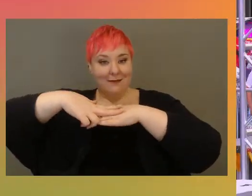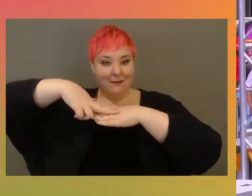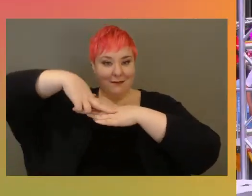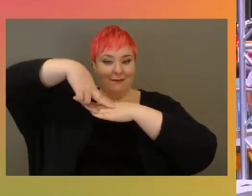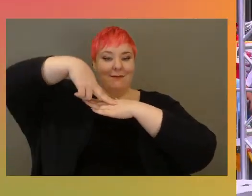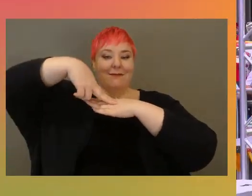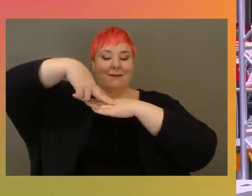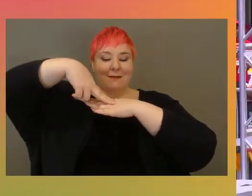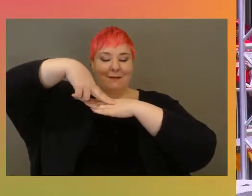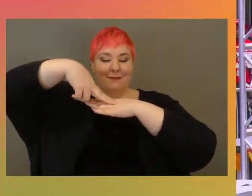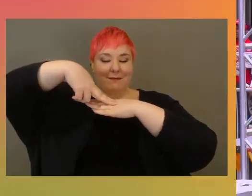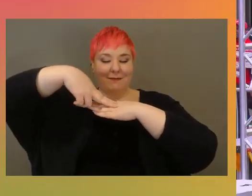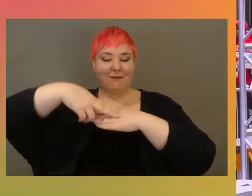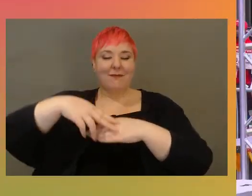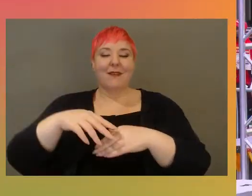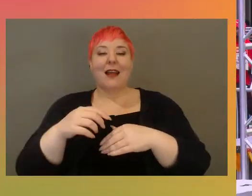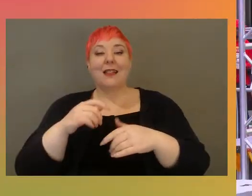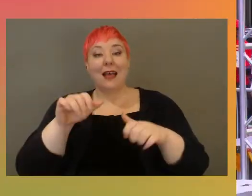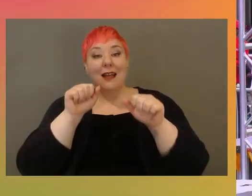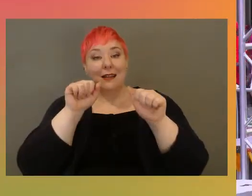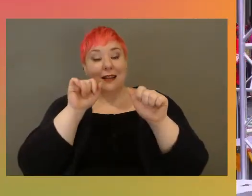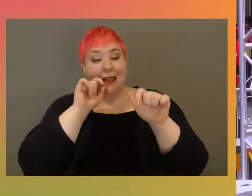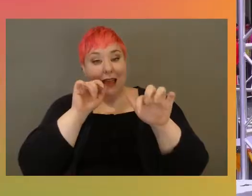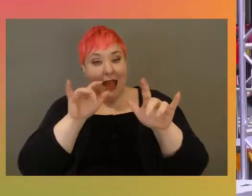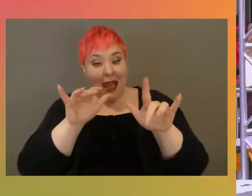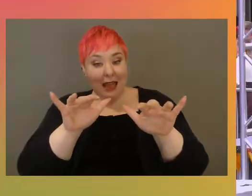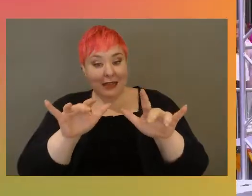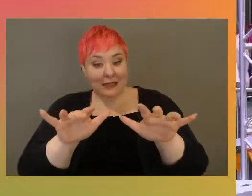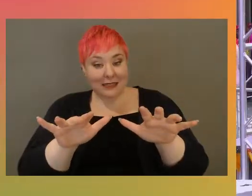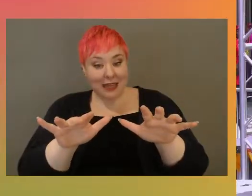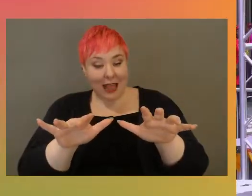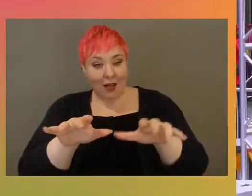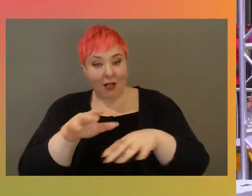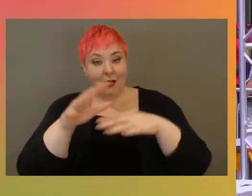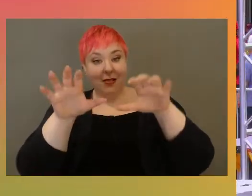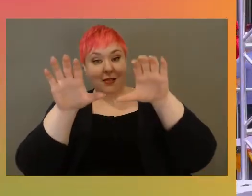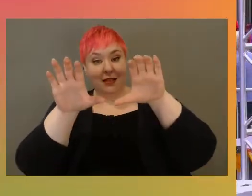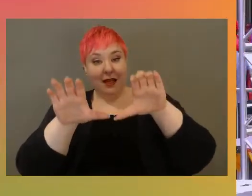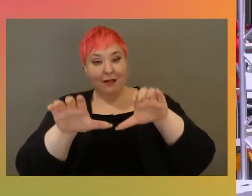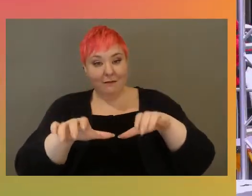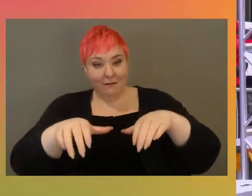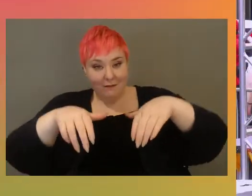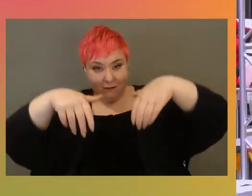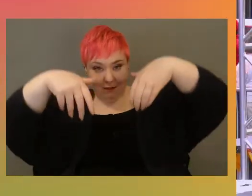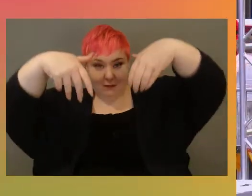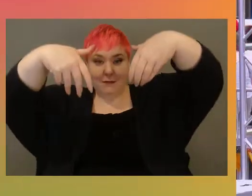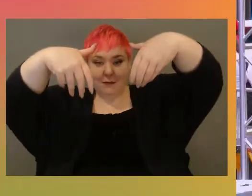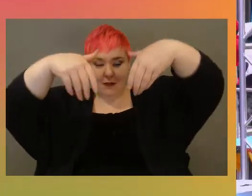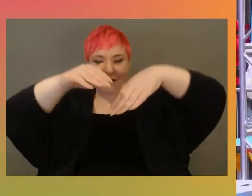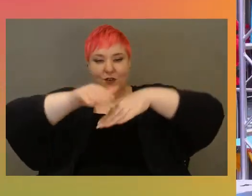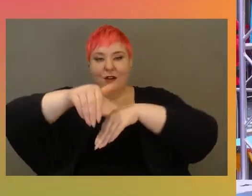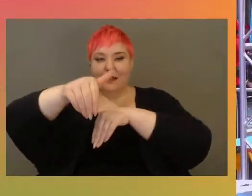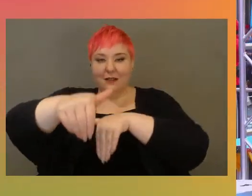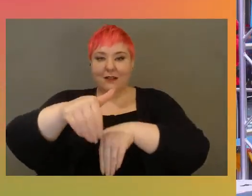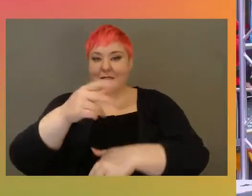CHIN AND CHEST TO THE GROUND. POINT YOUR TOES, SLITHER FORWARD ENOUGH INTO THE SHAPE